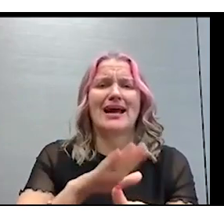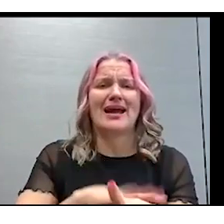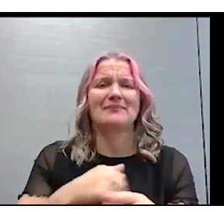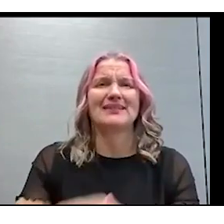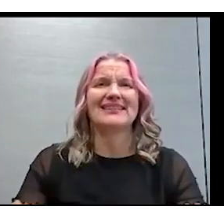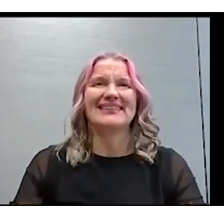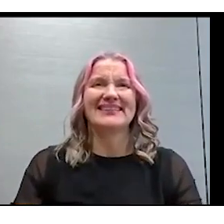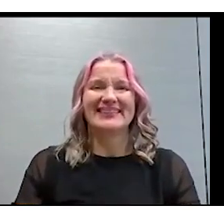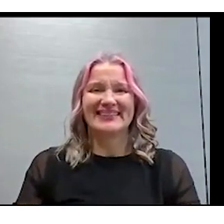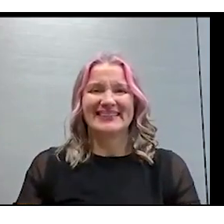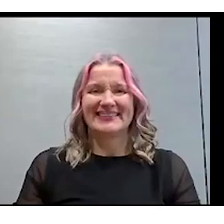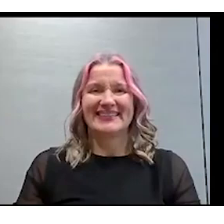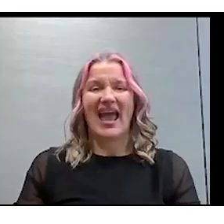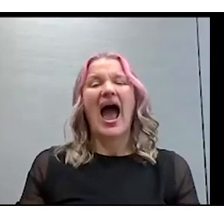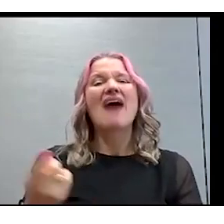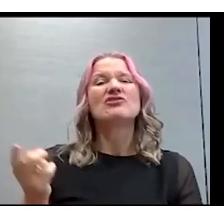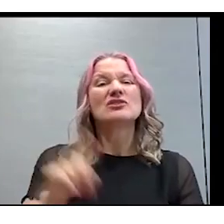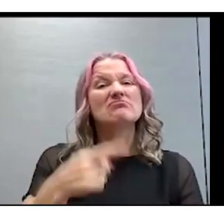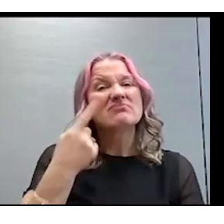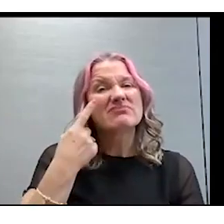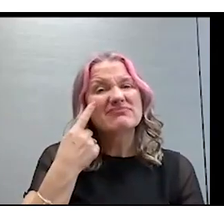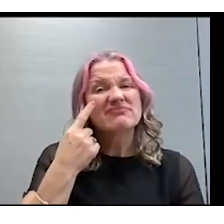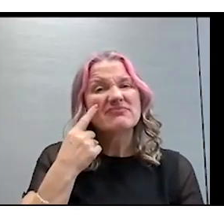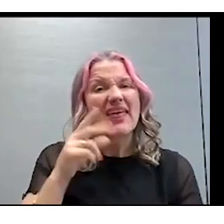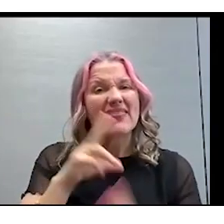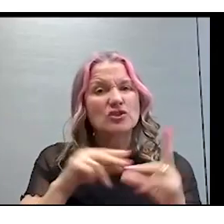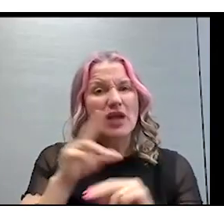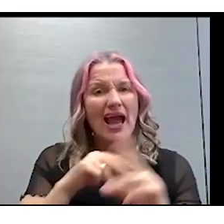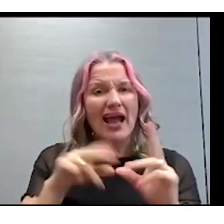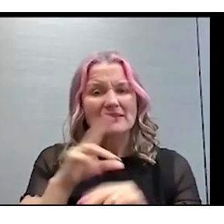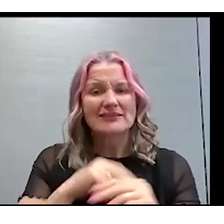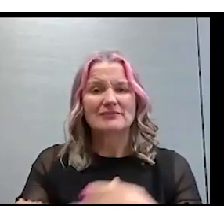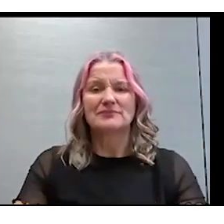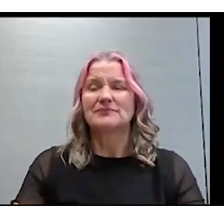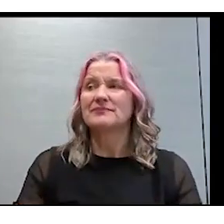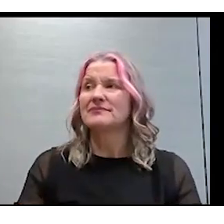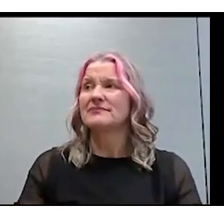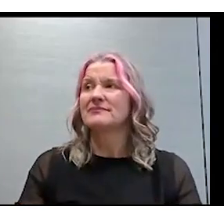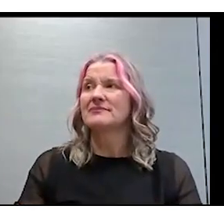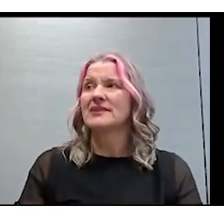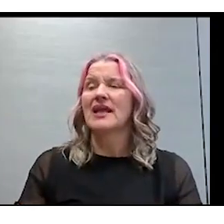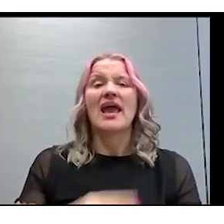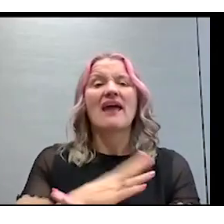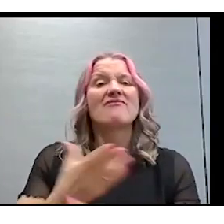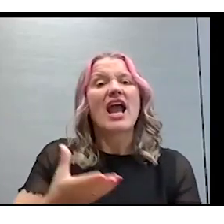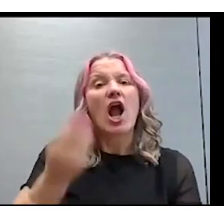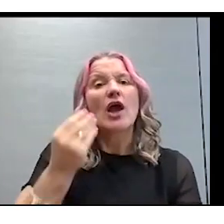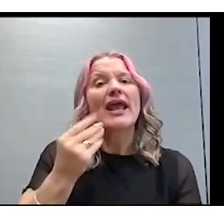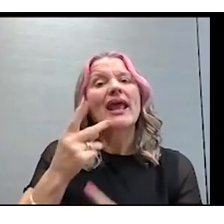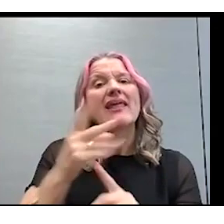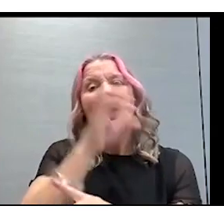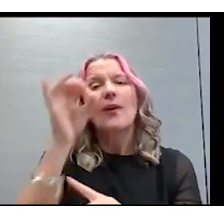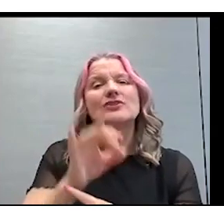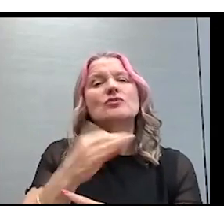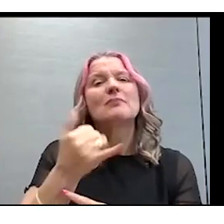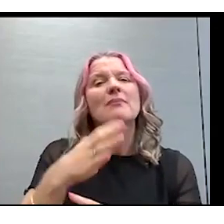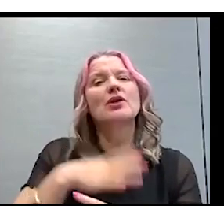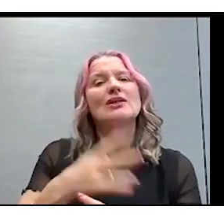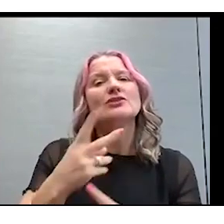also just popped in the chat with you. So if they can't hear the question, you might need to just repeat it slightly. IOANA: OK.